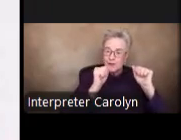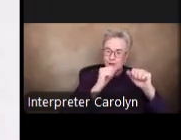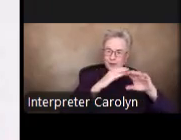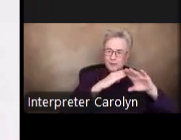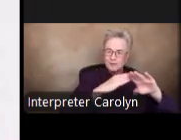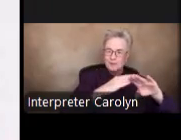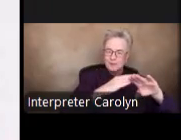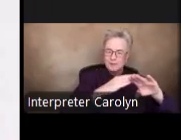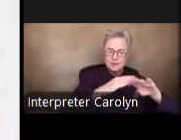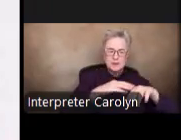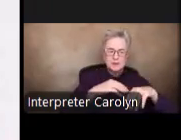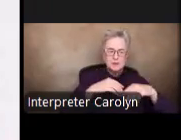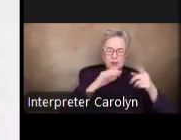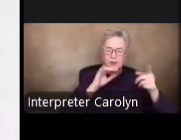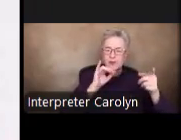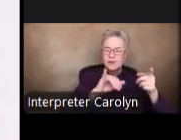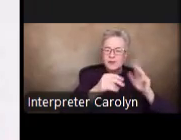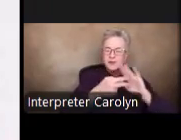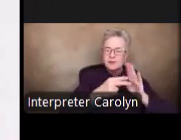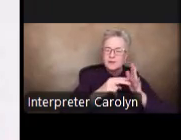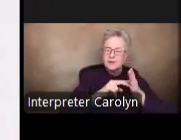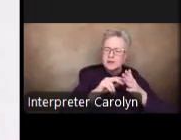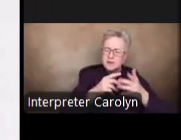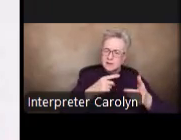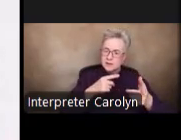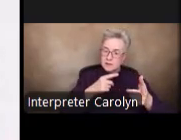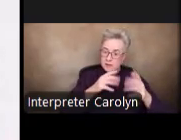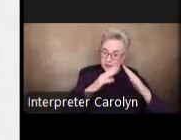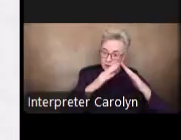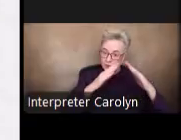So weatherproofing is how well the roof does its job keeping